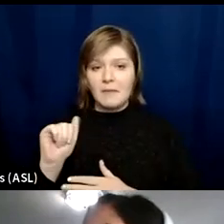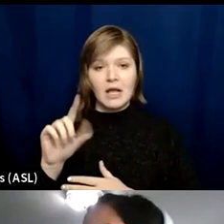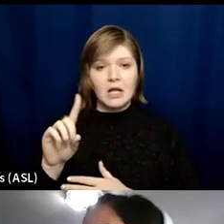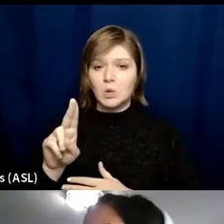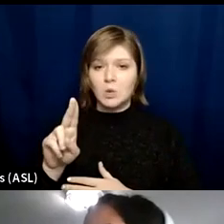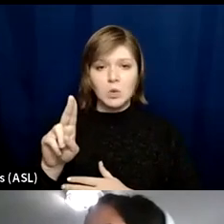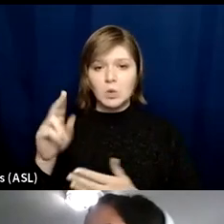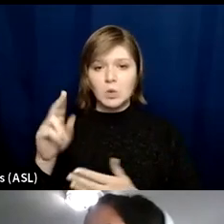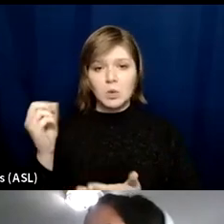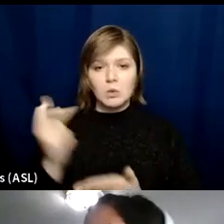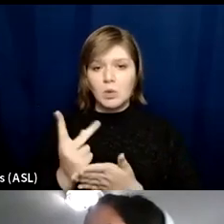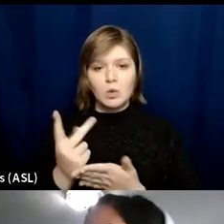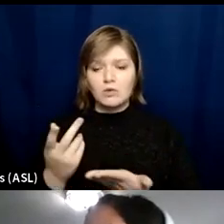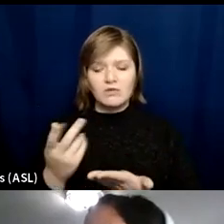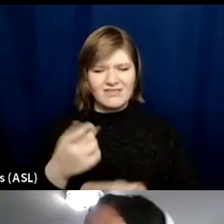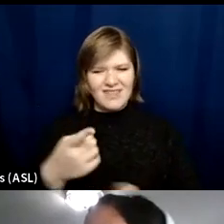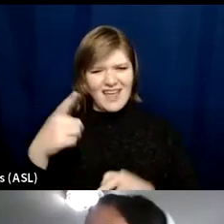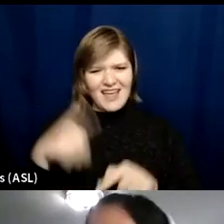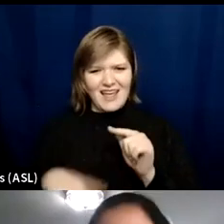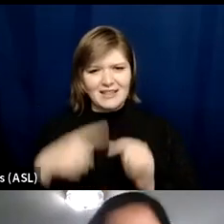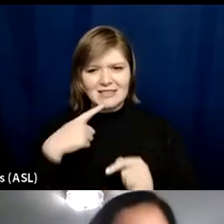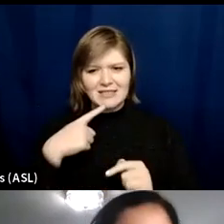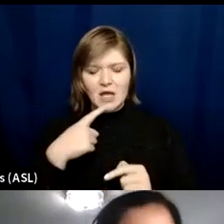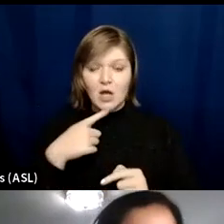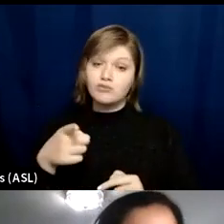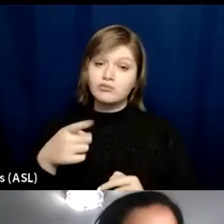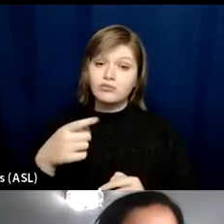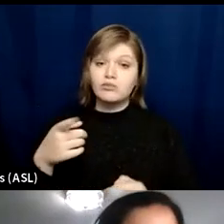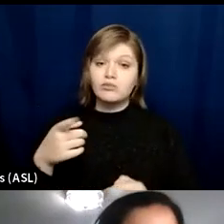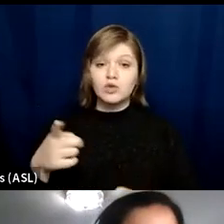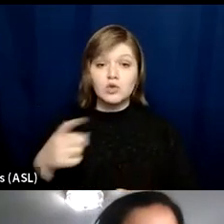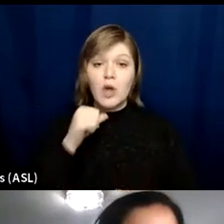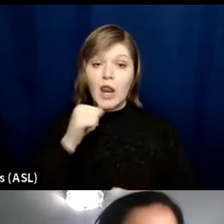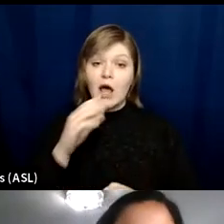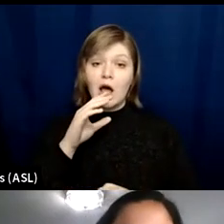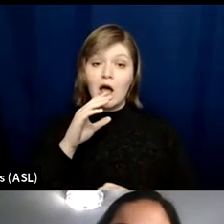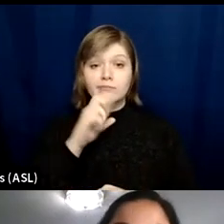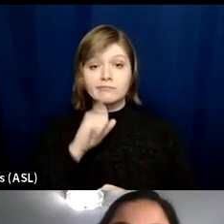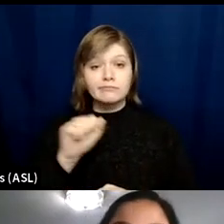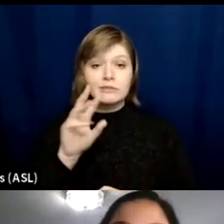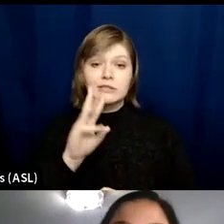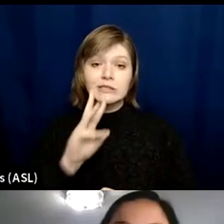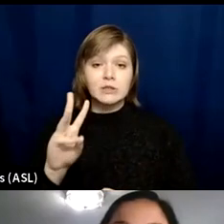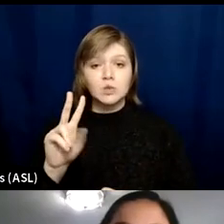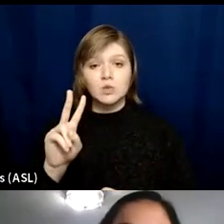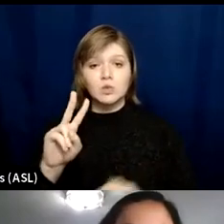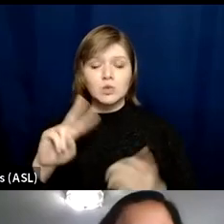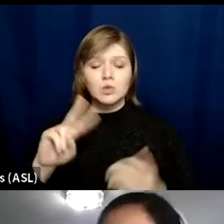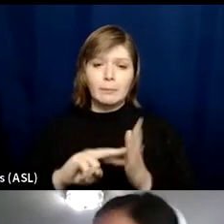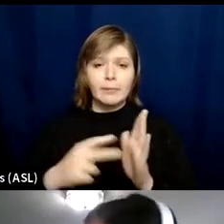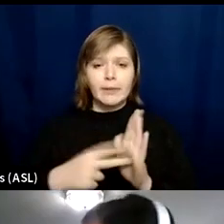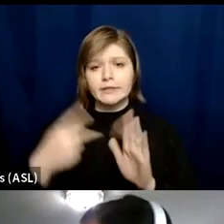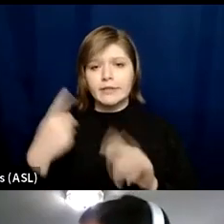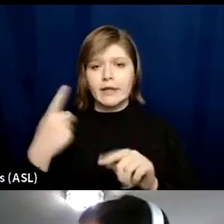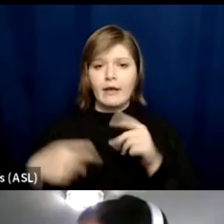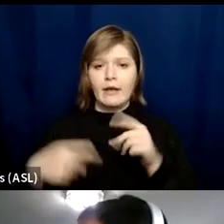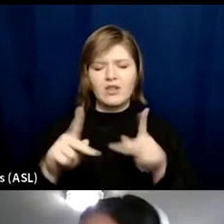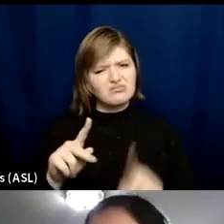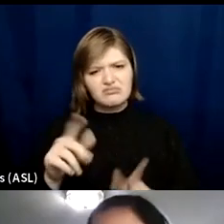Let's try it out. Adam, is there anything I missed? ADAM I think that captures it all. LORI